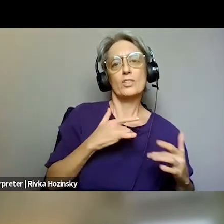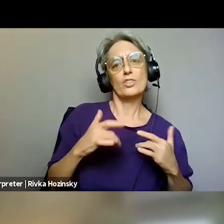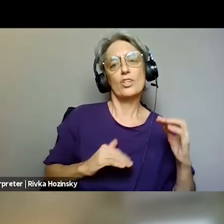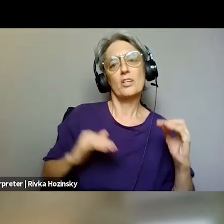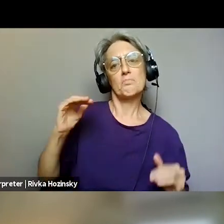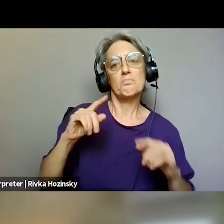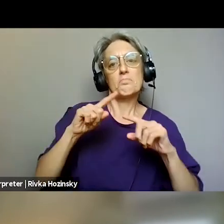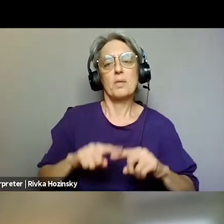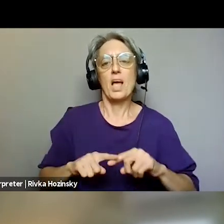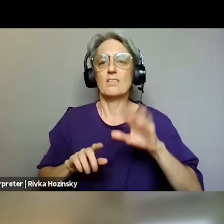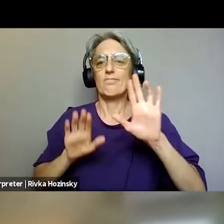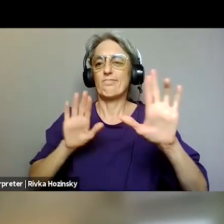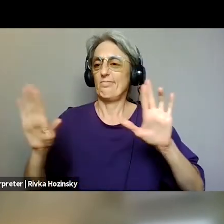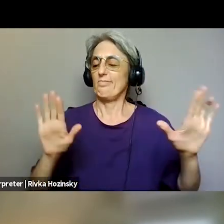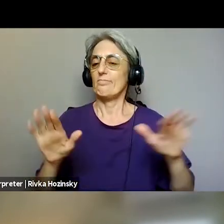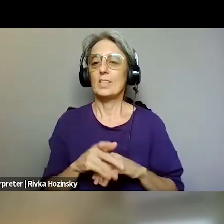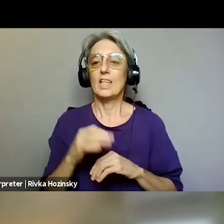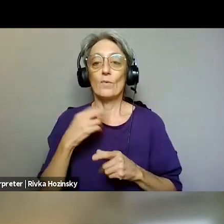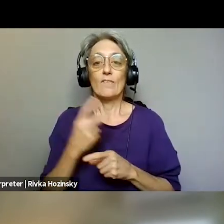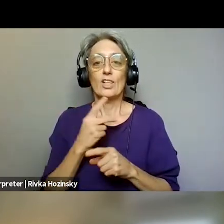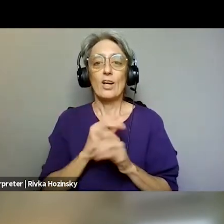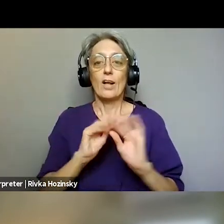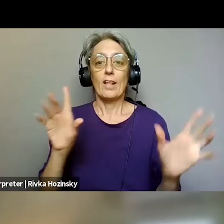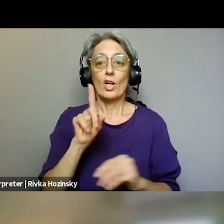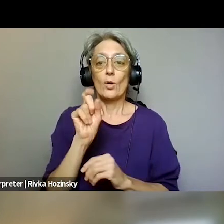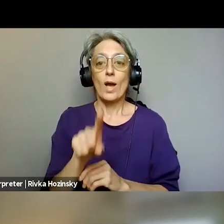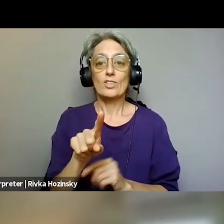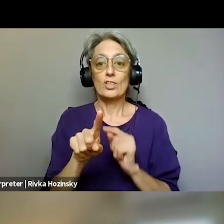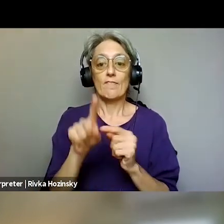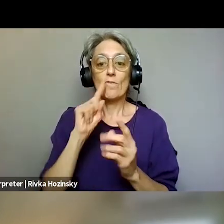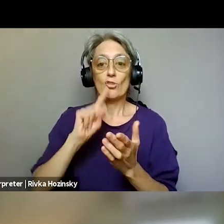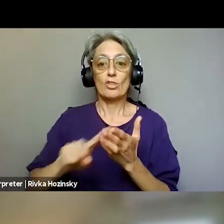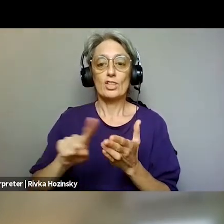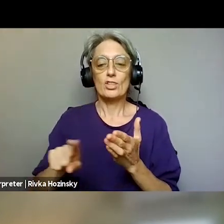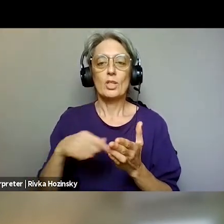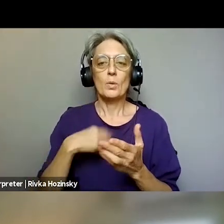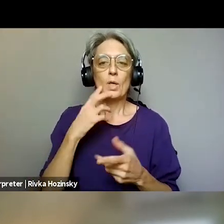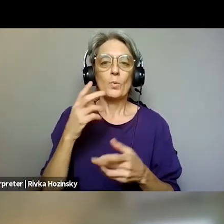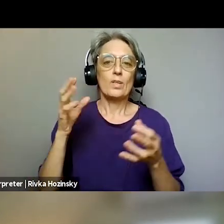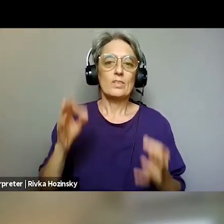being very clear, we can sort of help decide and drive whether we want to do a broad analysis of